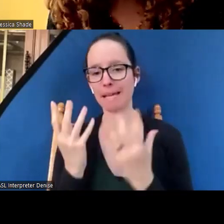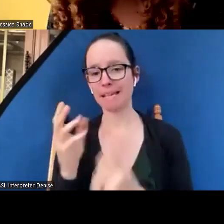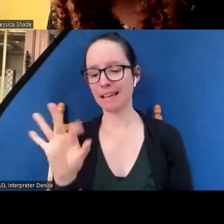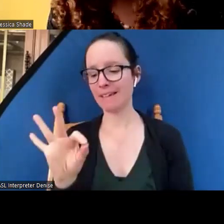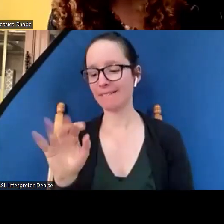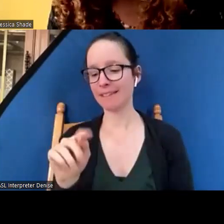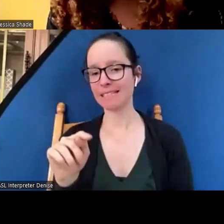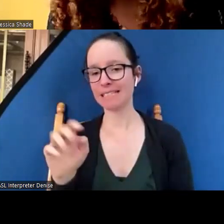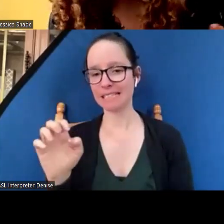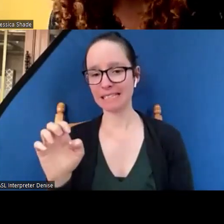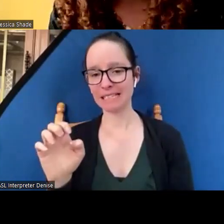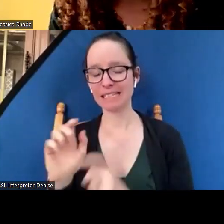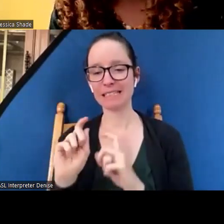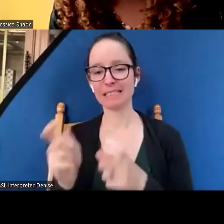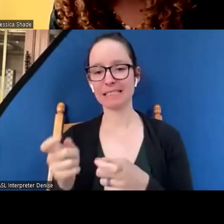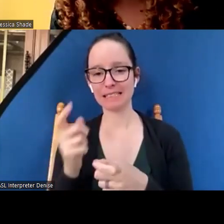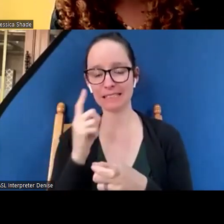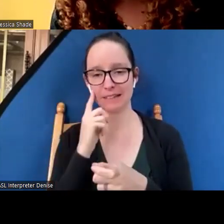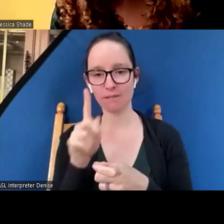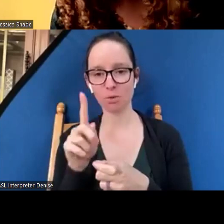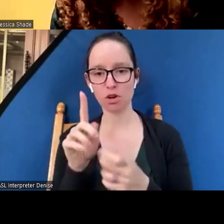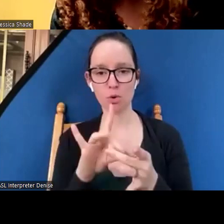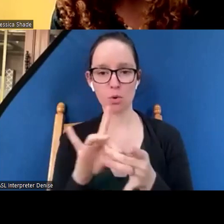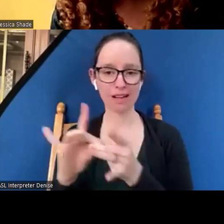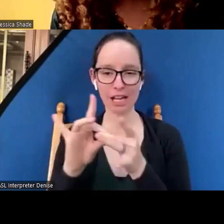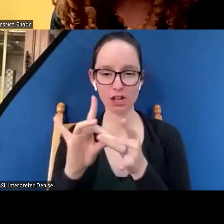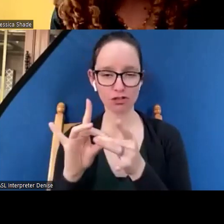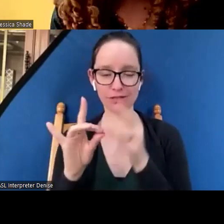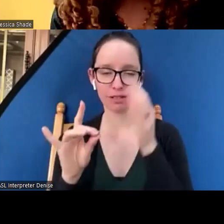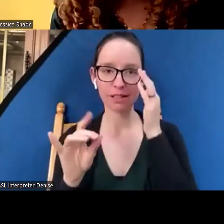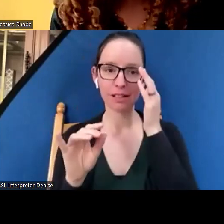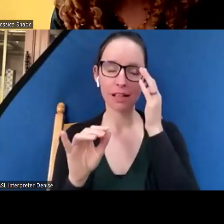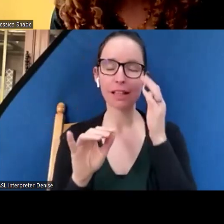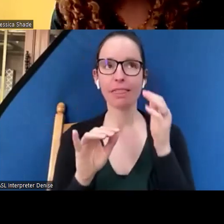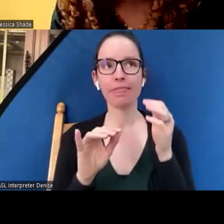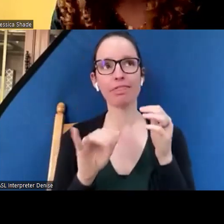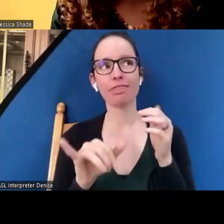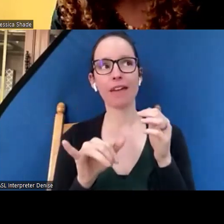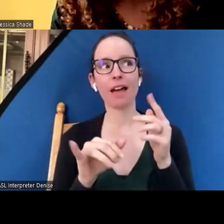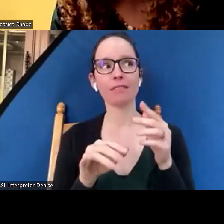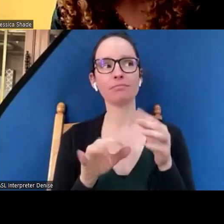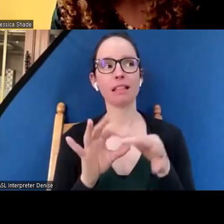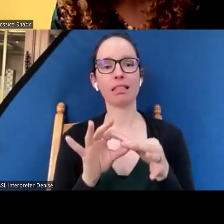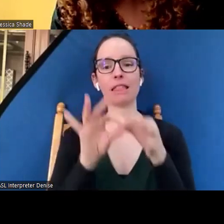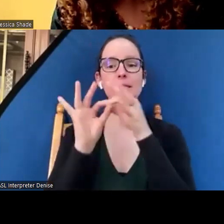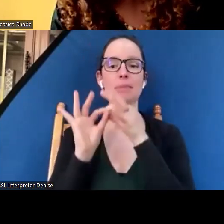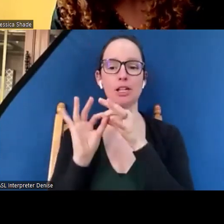This kind of plays into one of the questions we were talking about earlier, which is how important it is to have